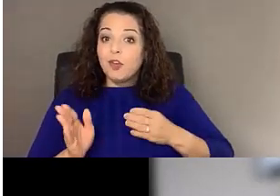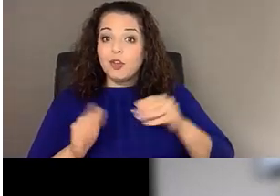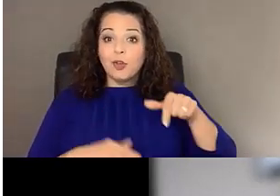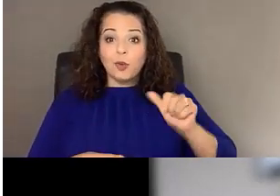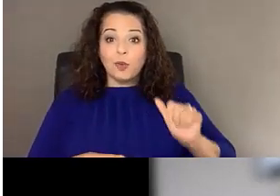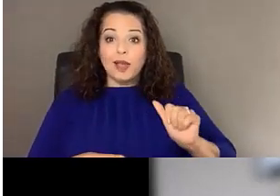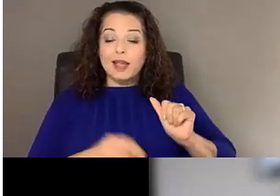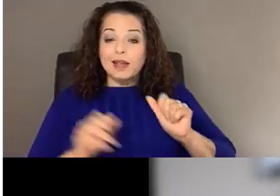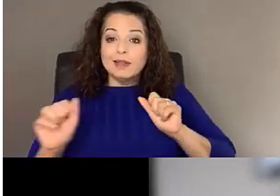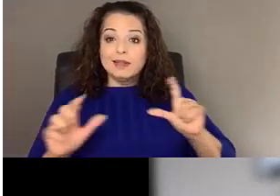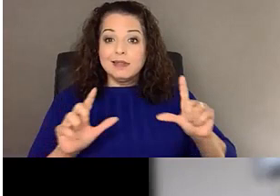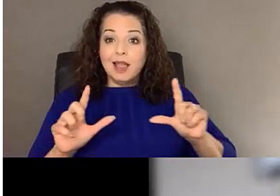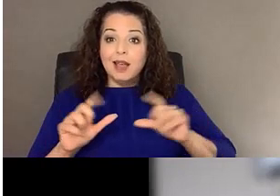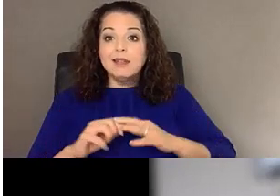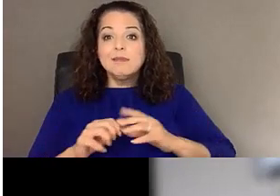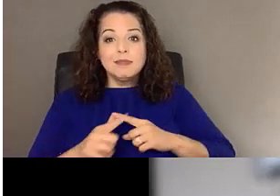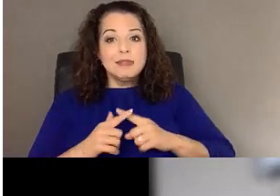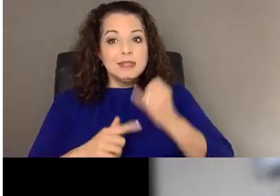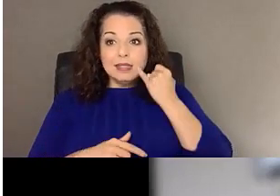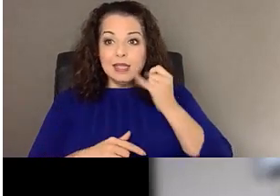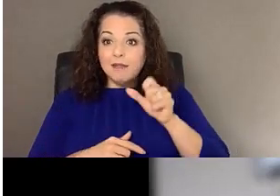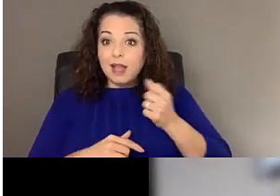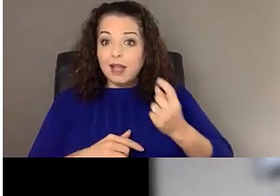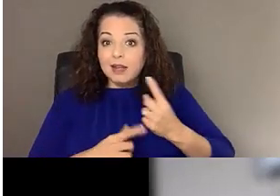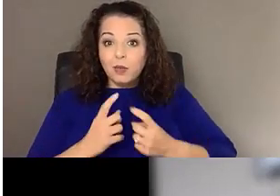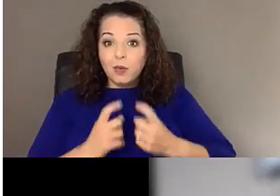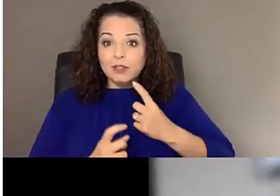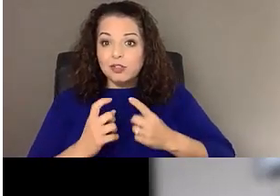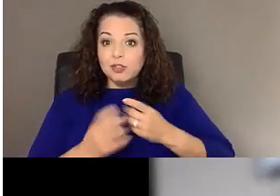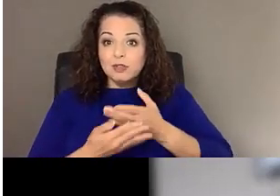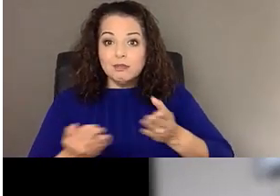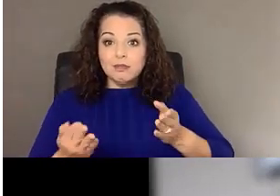and see if there's any questions from any of you.